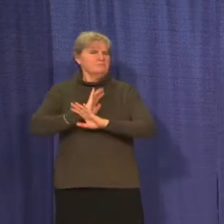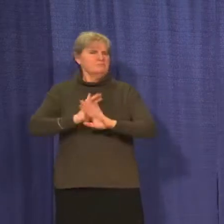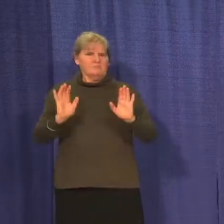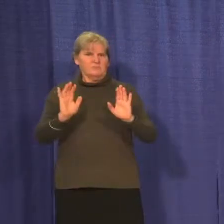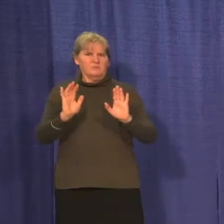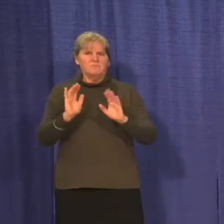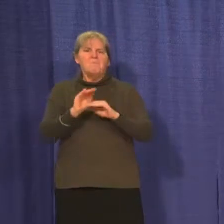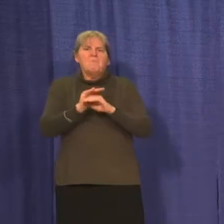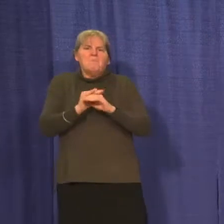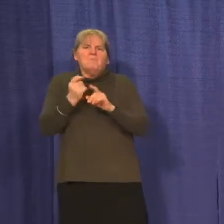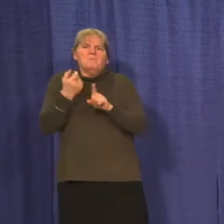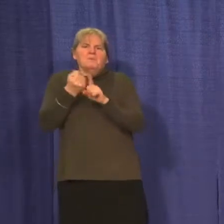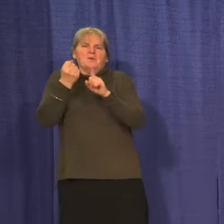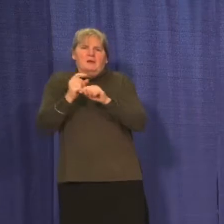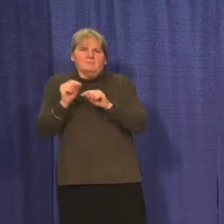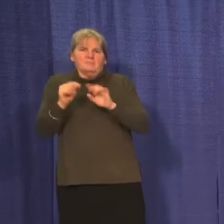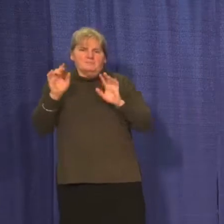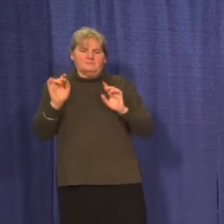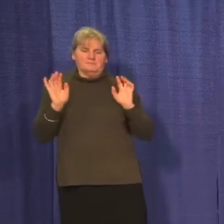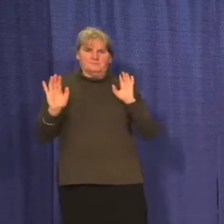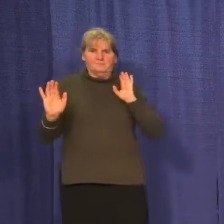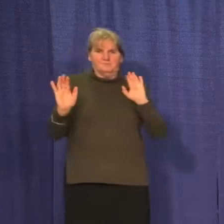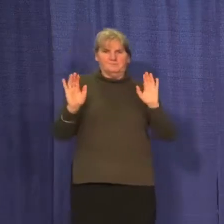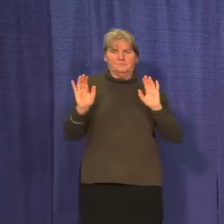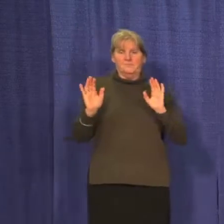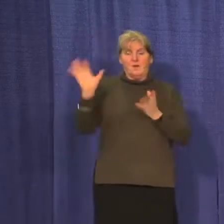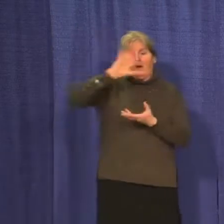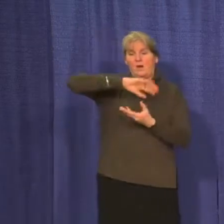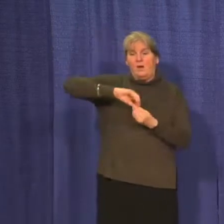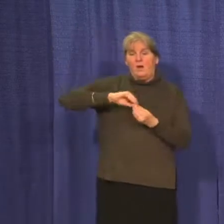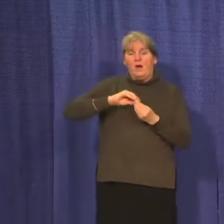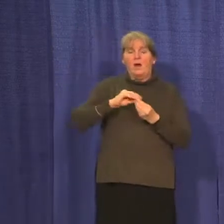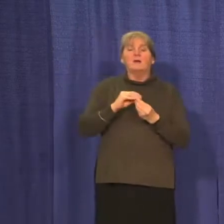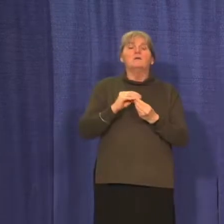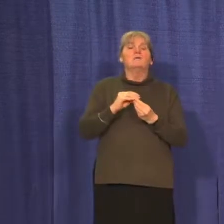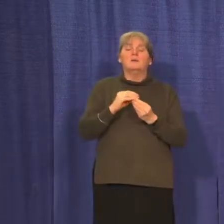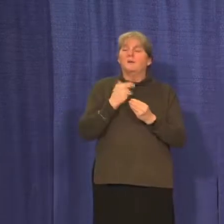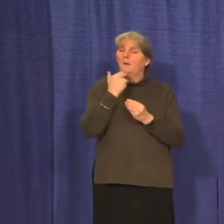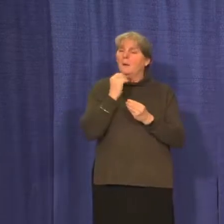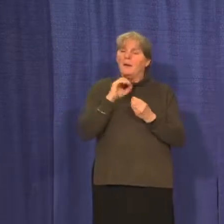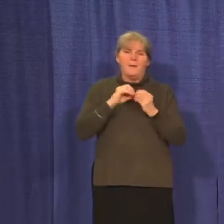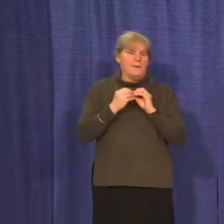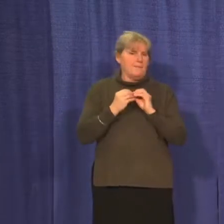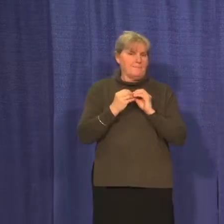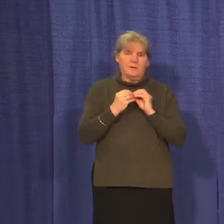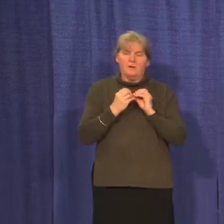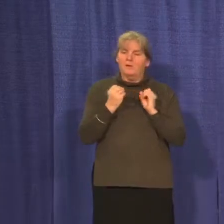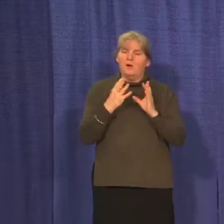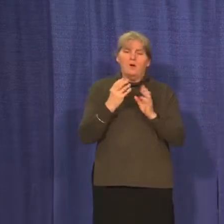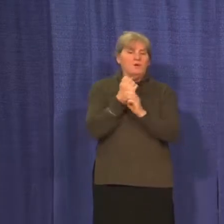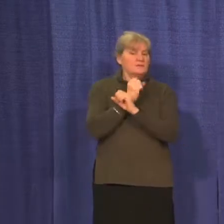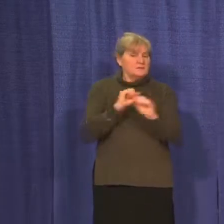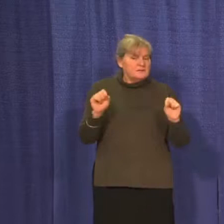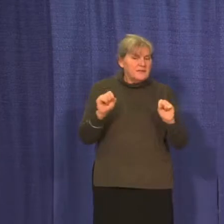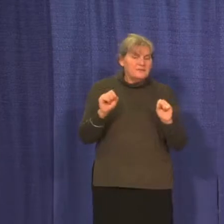to either vaccine. So far then, the overall number of adverse events is low in there are no safety signals,